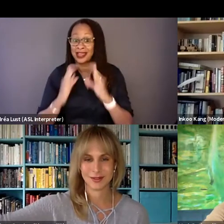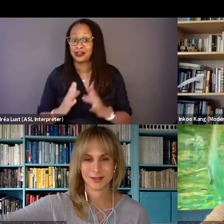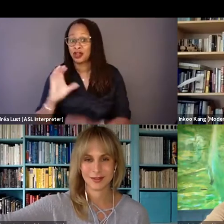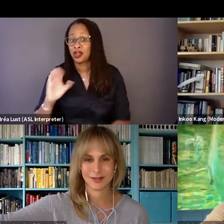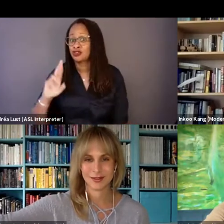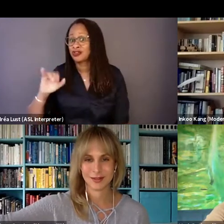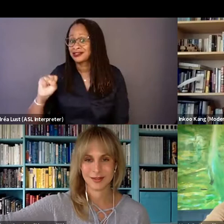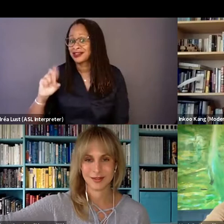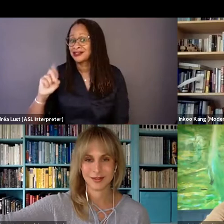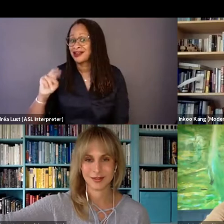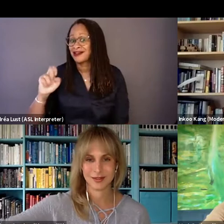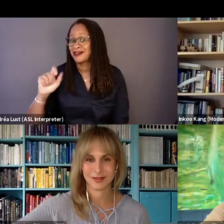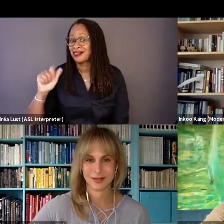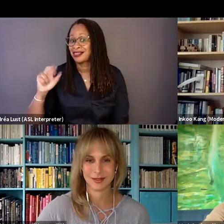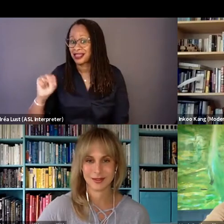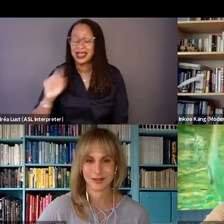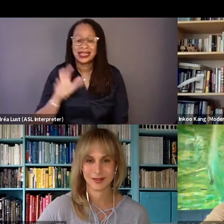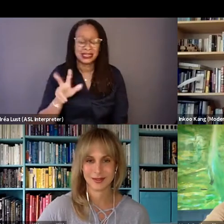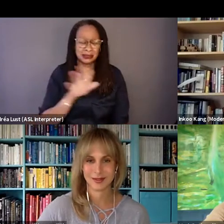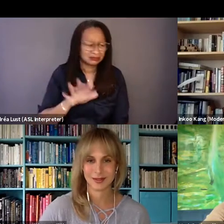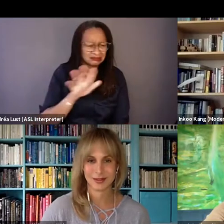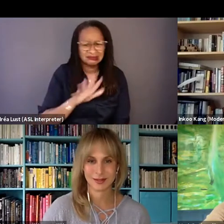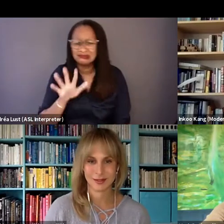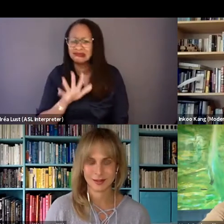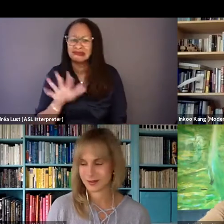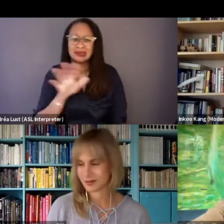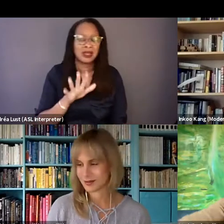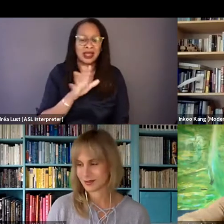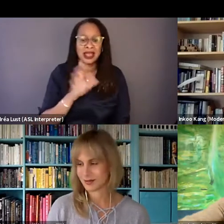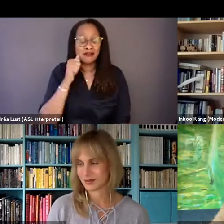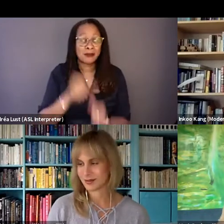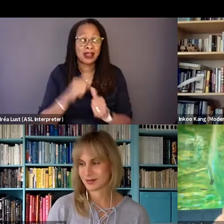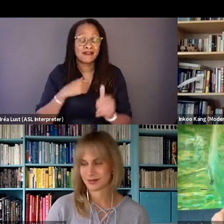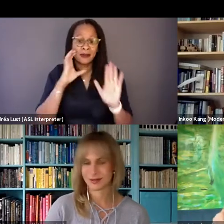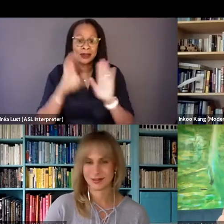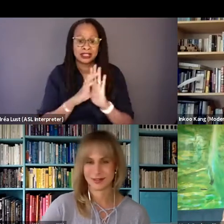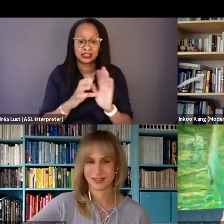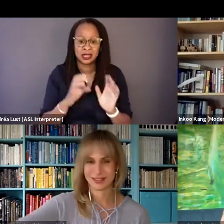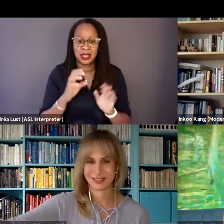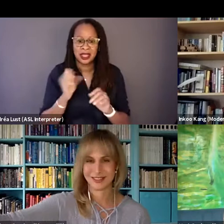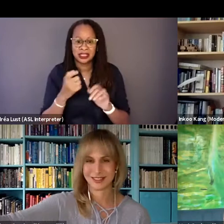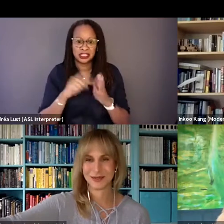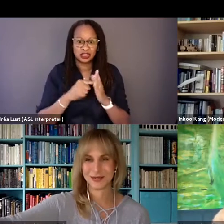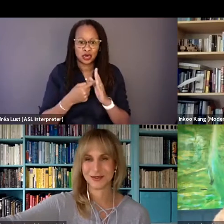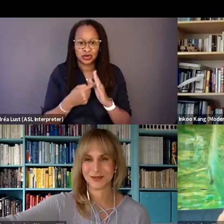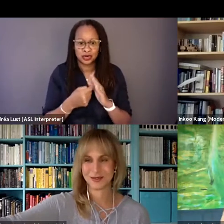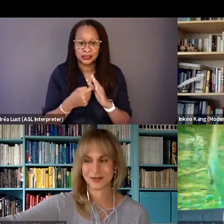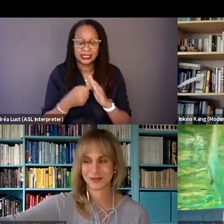was kind of stumbling around with some things. And I remember he had those pictures, and he started, in the editing machine,